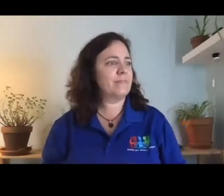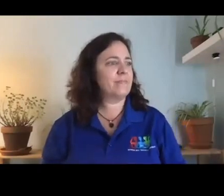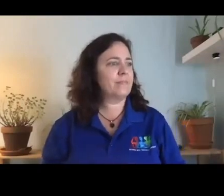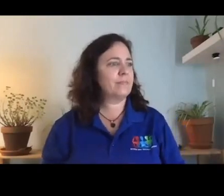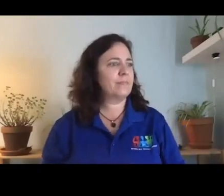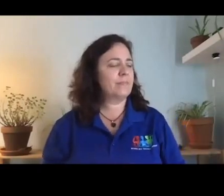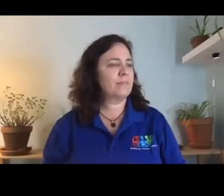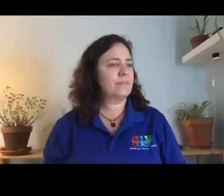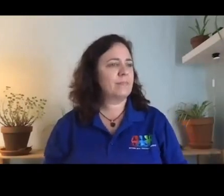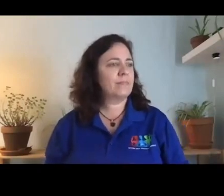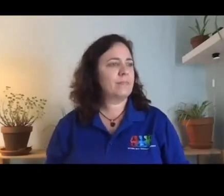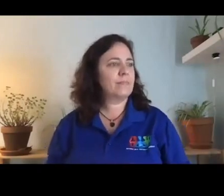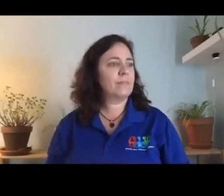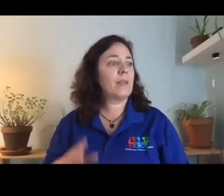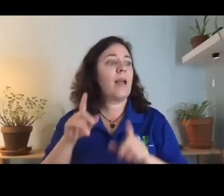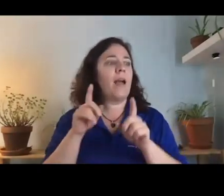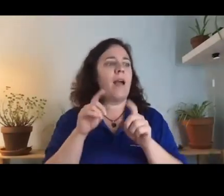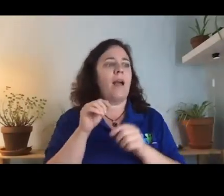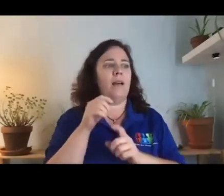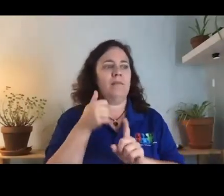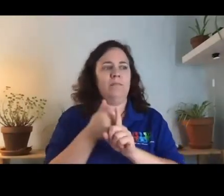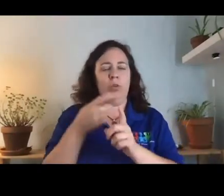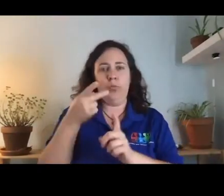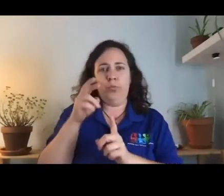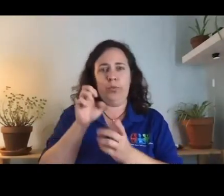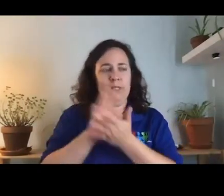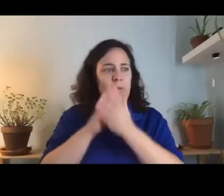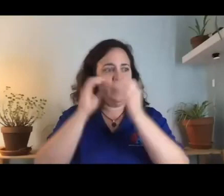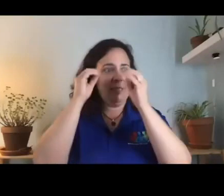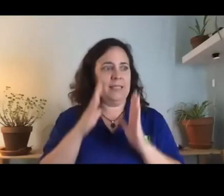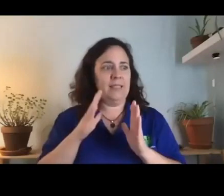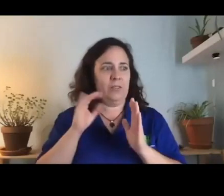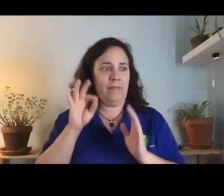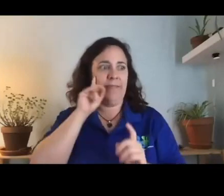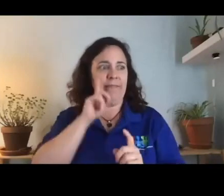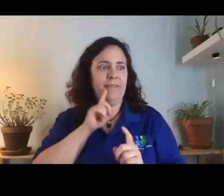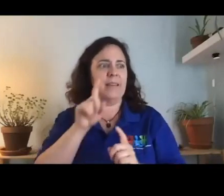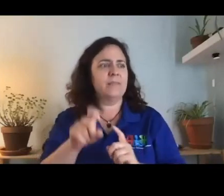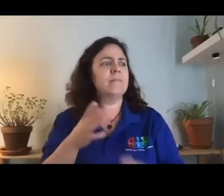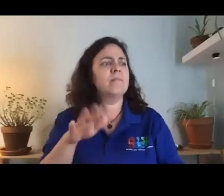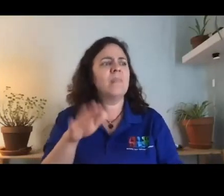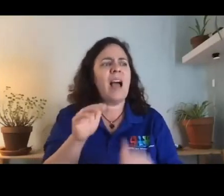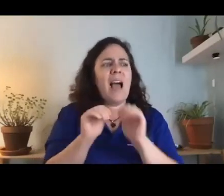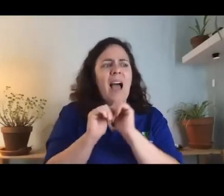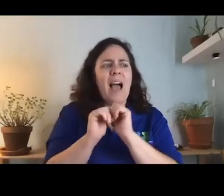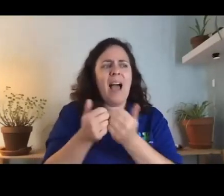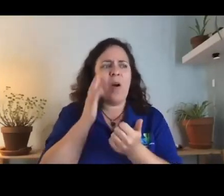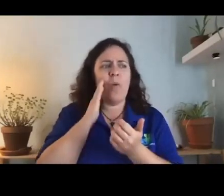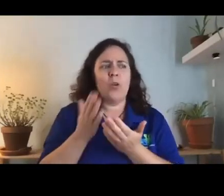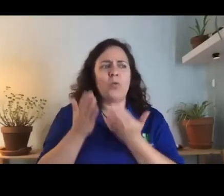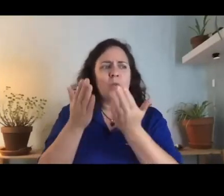This idea of the safe space and the safe environment is just all very much tied up in that. Okay.